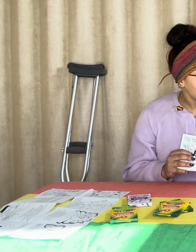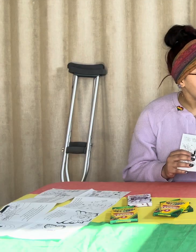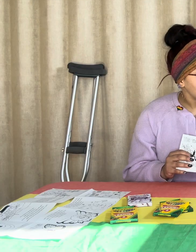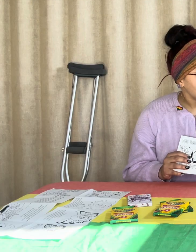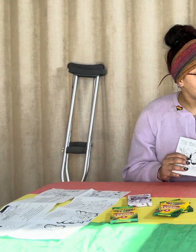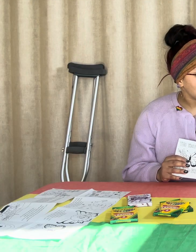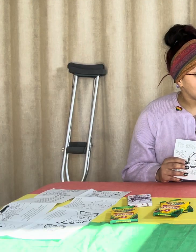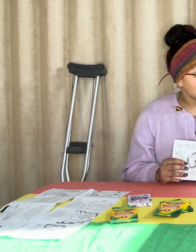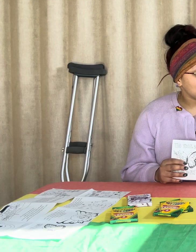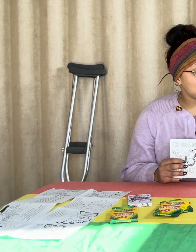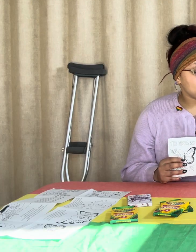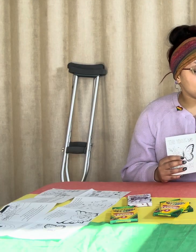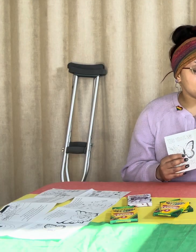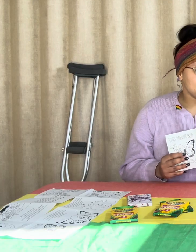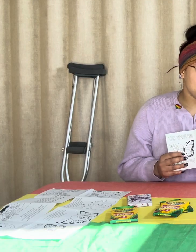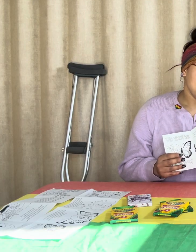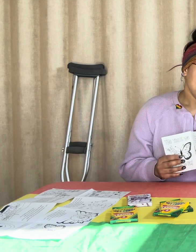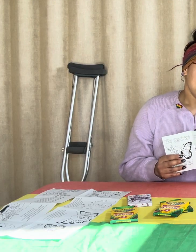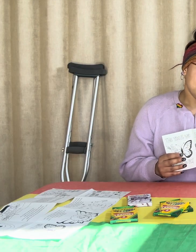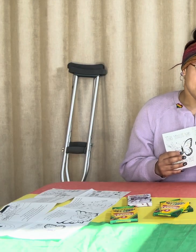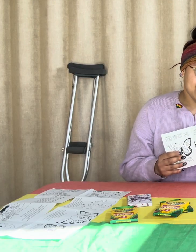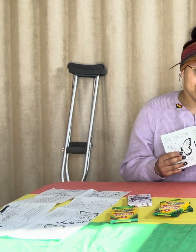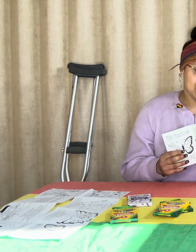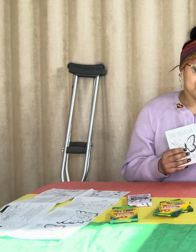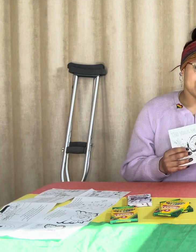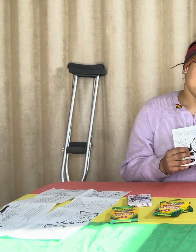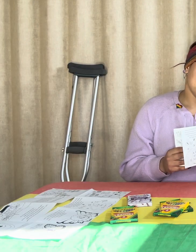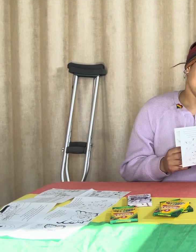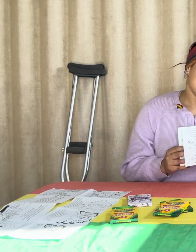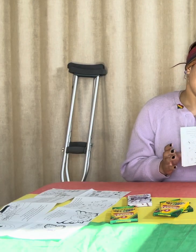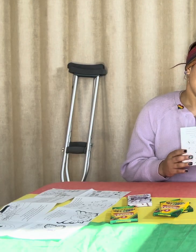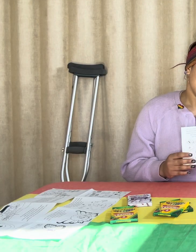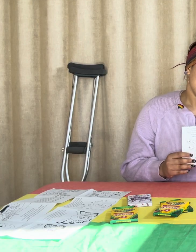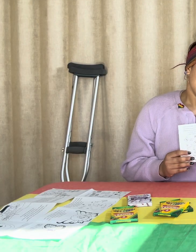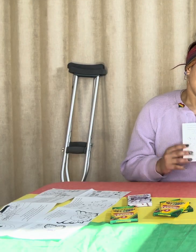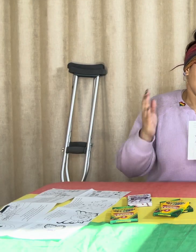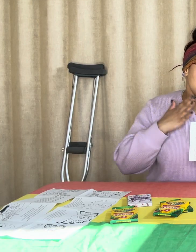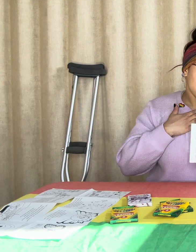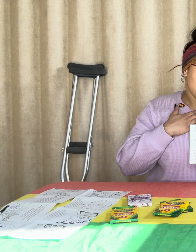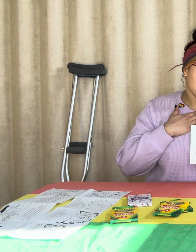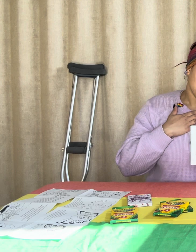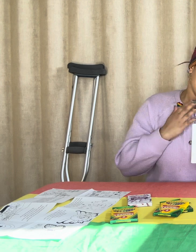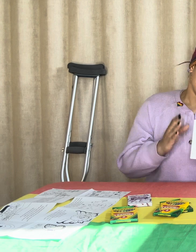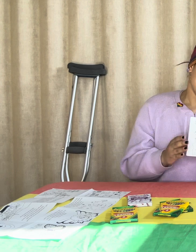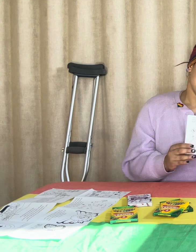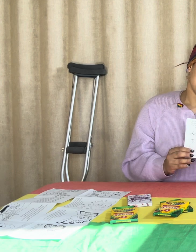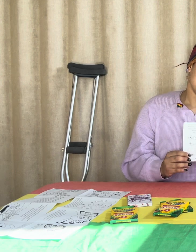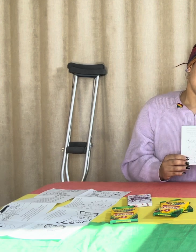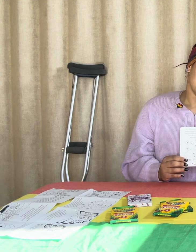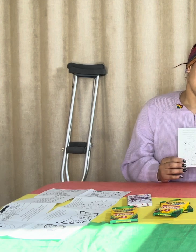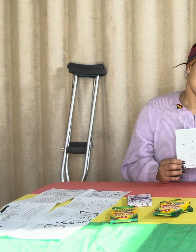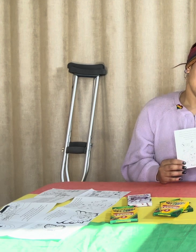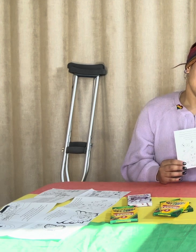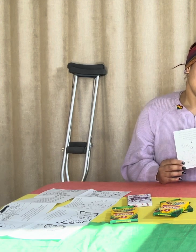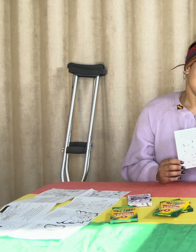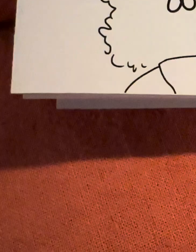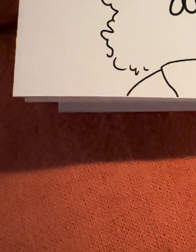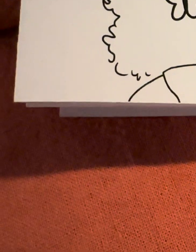kind of, yeah, put my own spin onto it. And yeah, give myself a little nod, credit there. And that's me